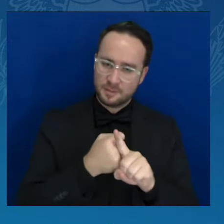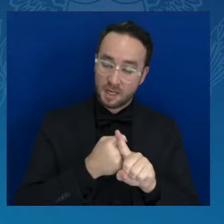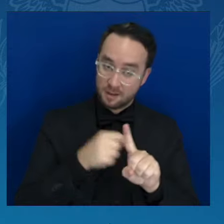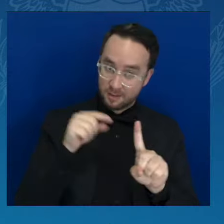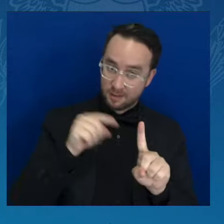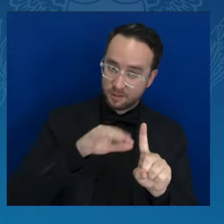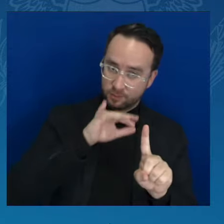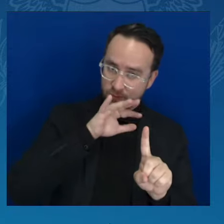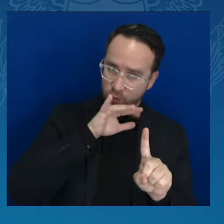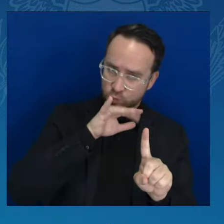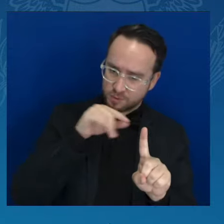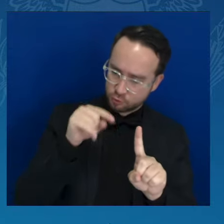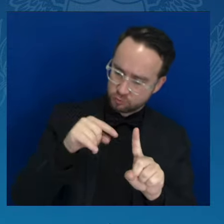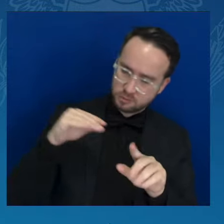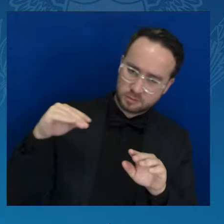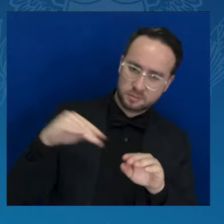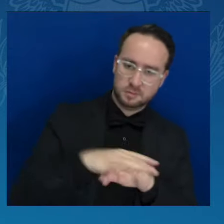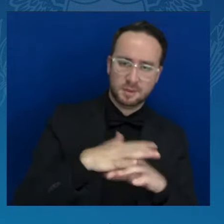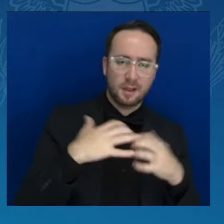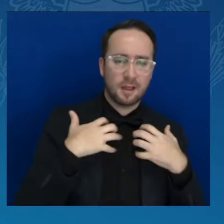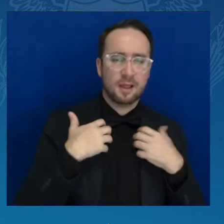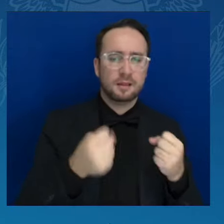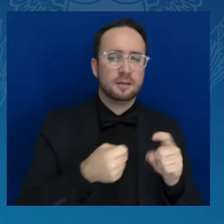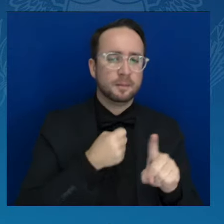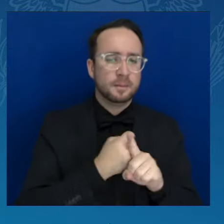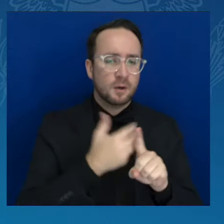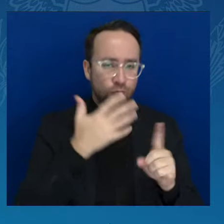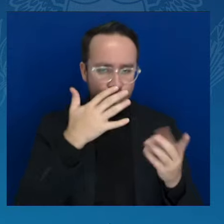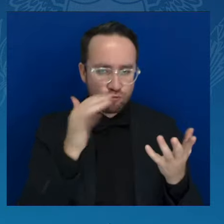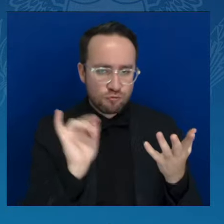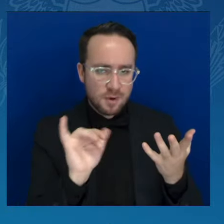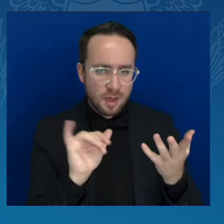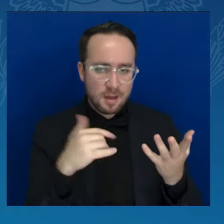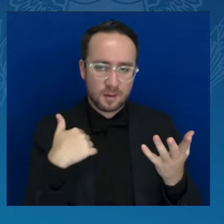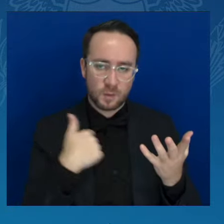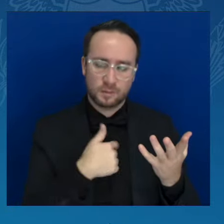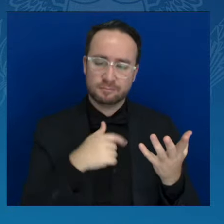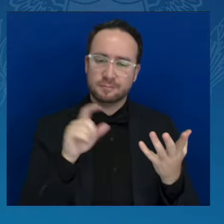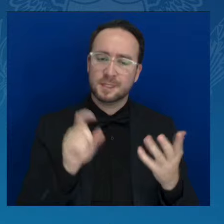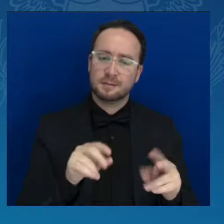which provides readily usable and accessible data to enable global understanding